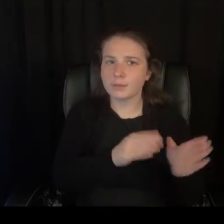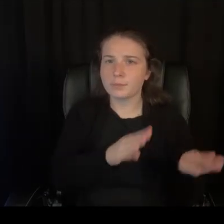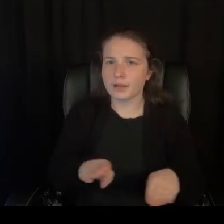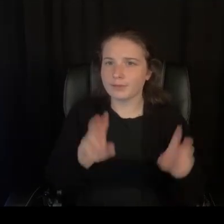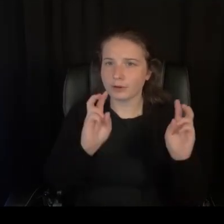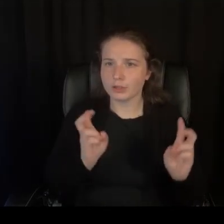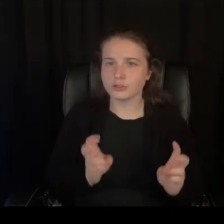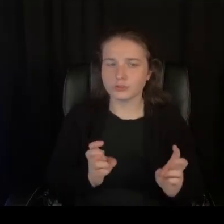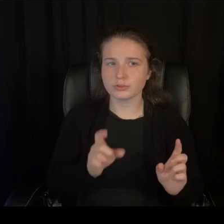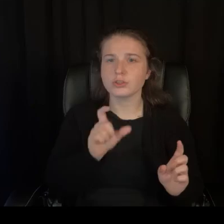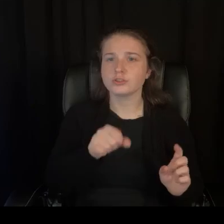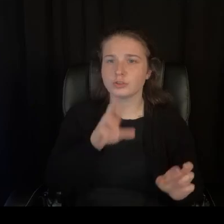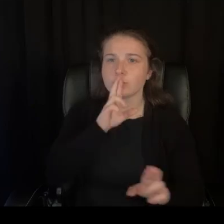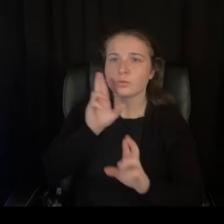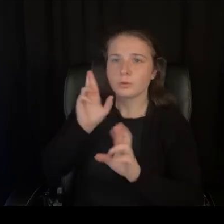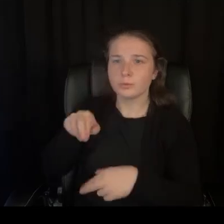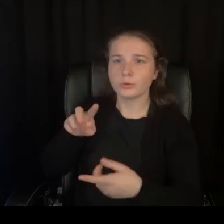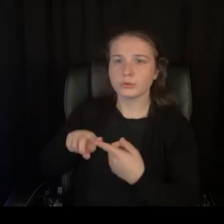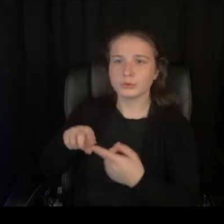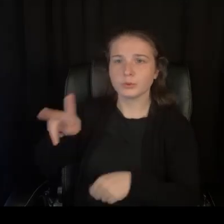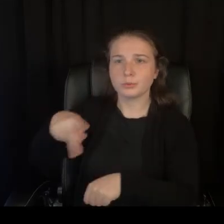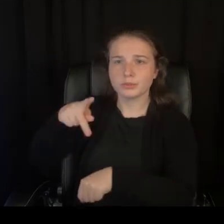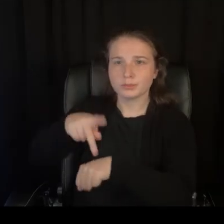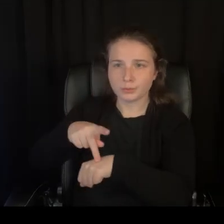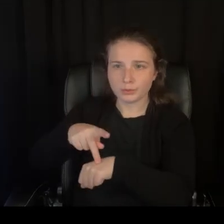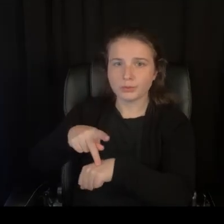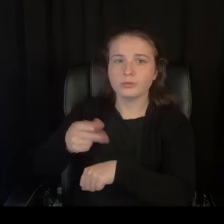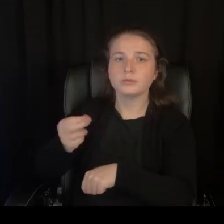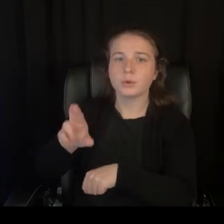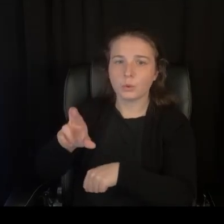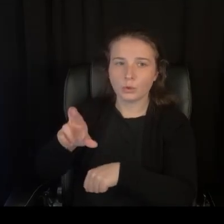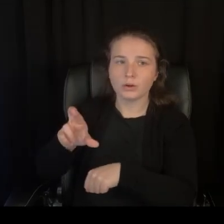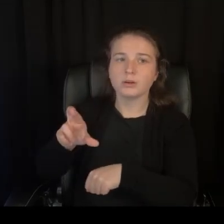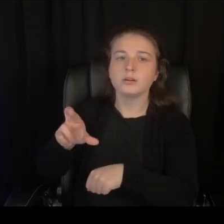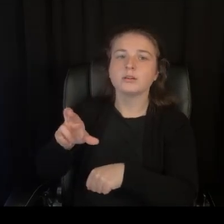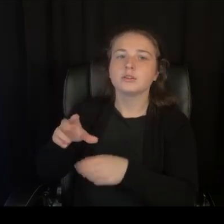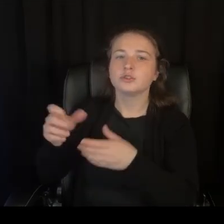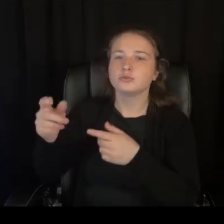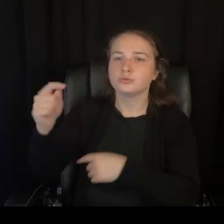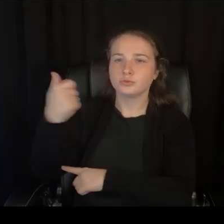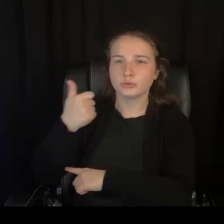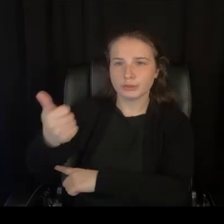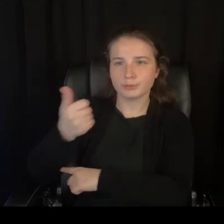the staff should report this behavior to the school principal or district transportation director.